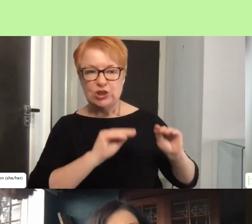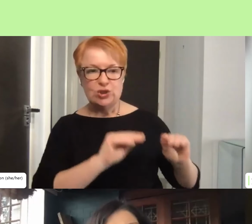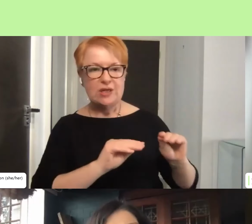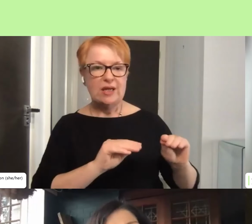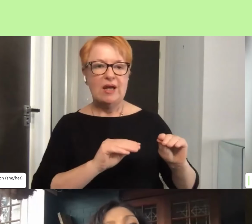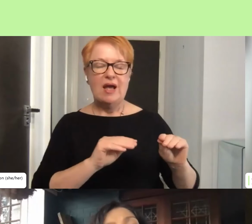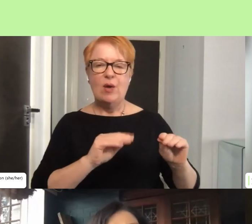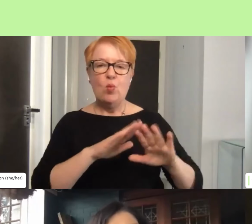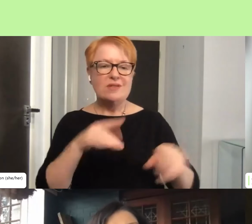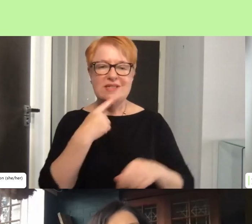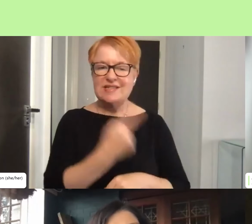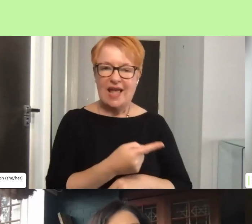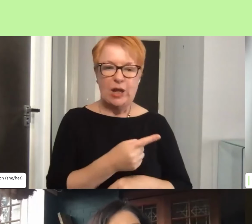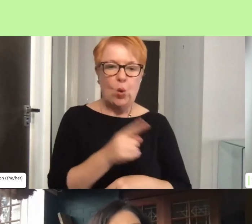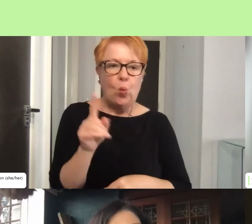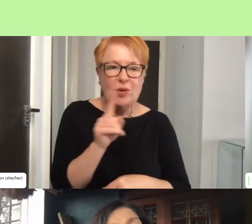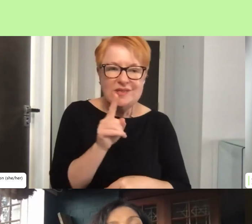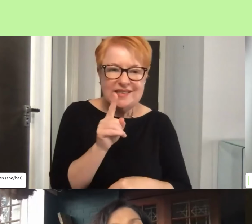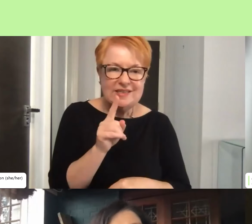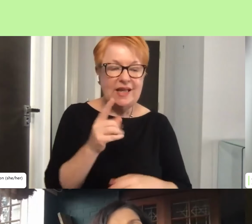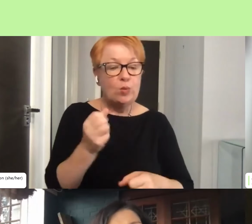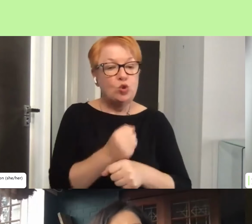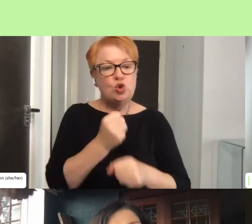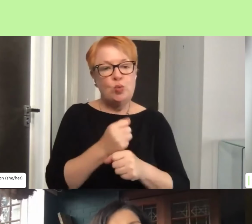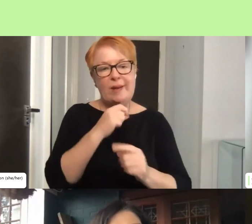is – it was doing projects, but then then with